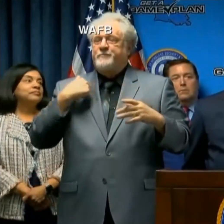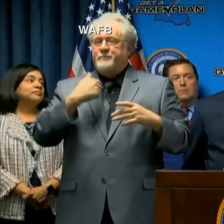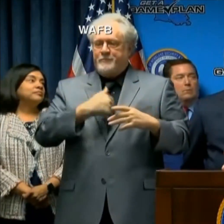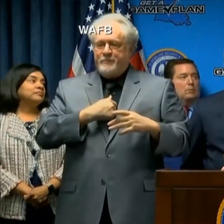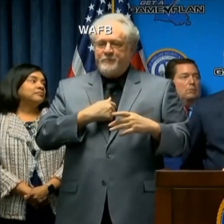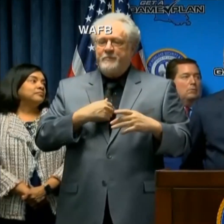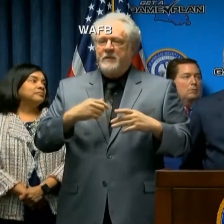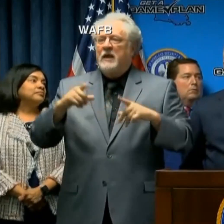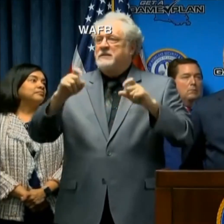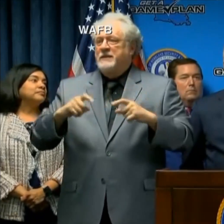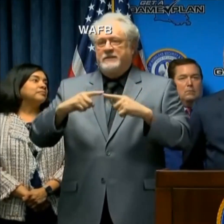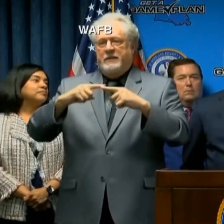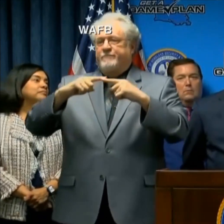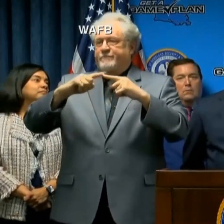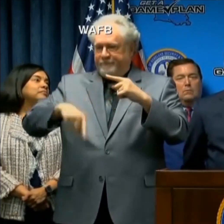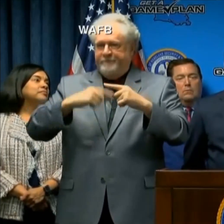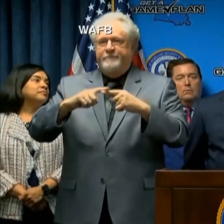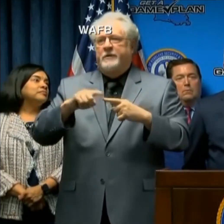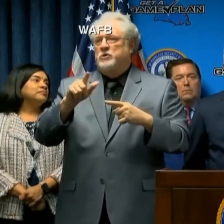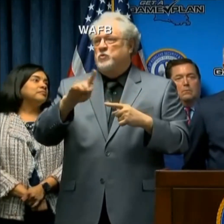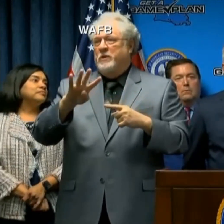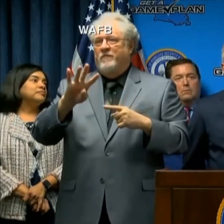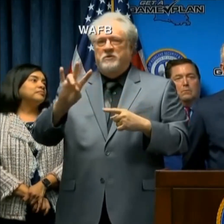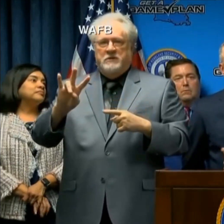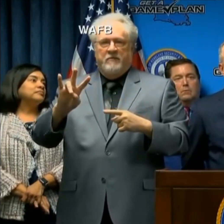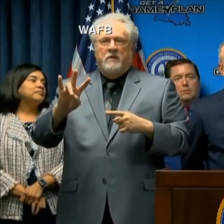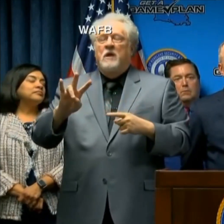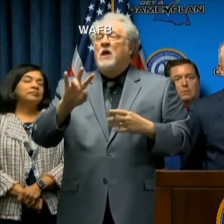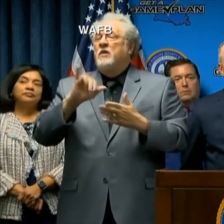almost around the clock at this point so those numbers are gonna change hour by